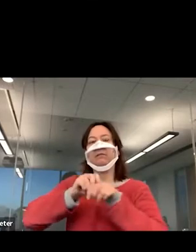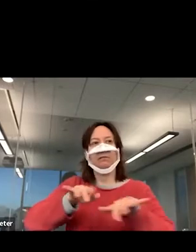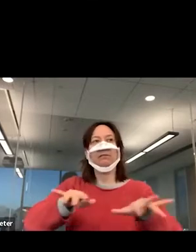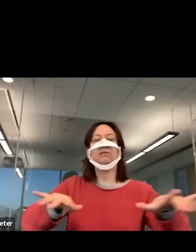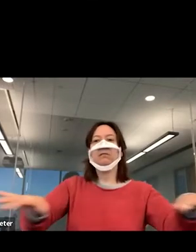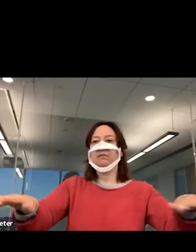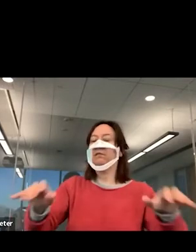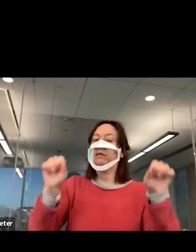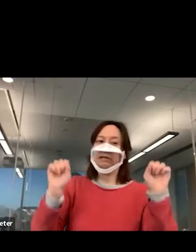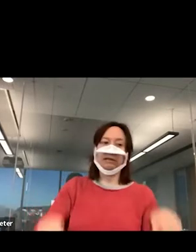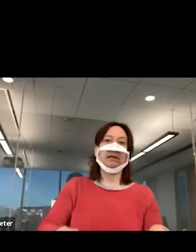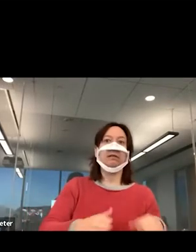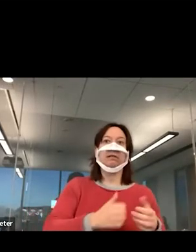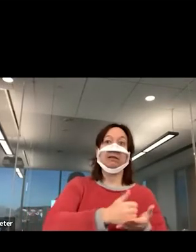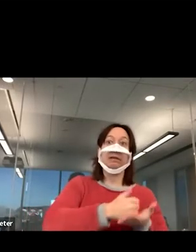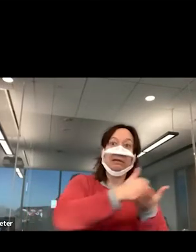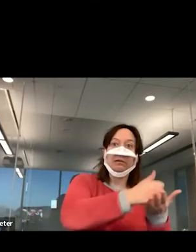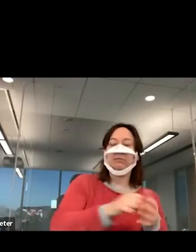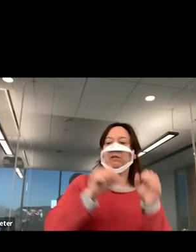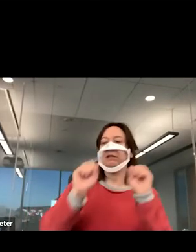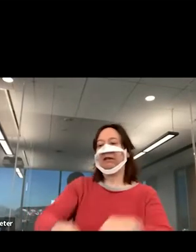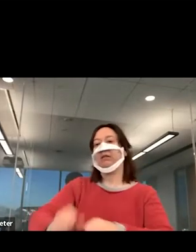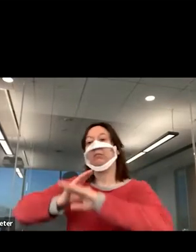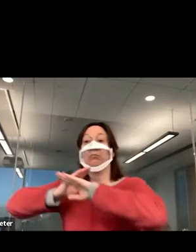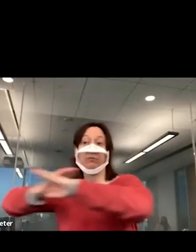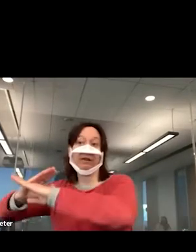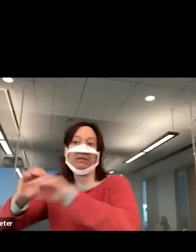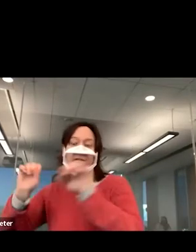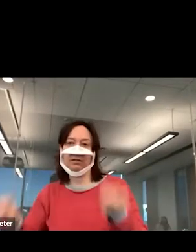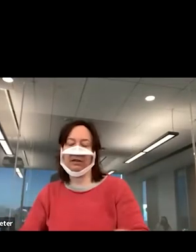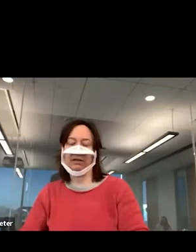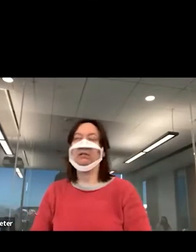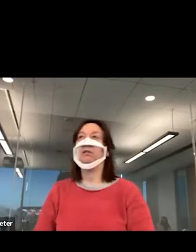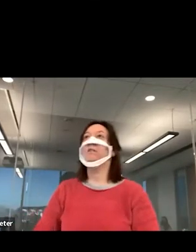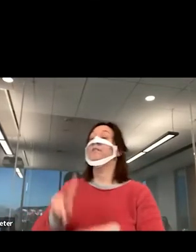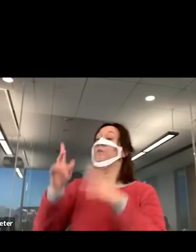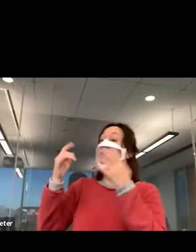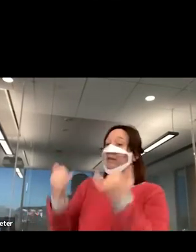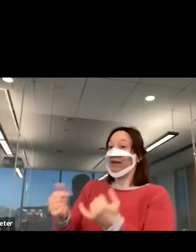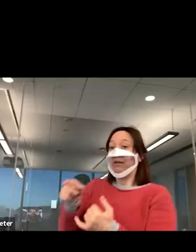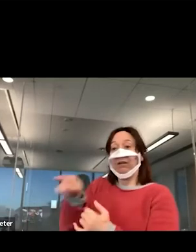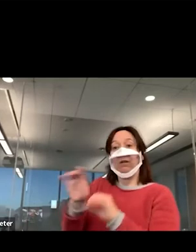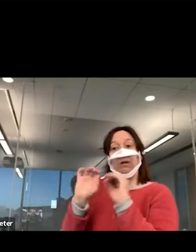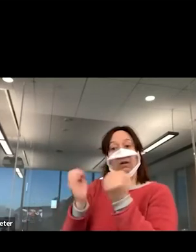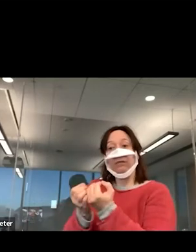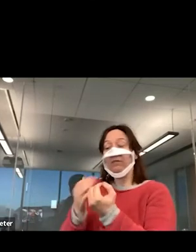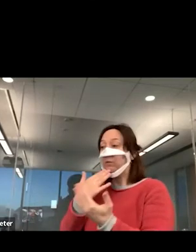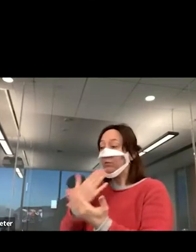so the office of diversity inclusion at opm is alive and well and and been very active since